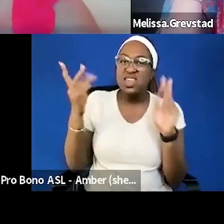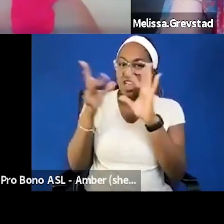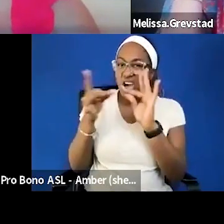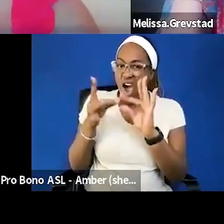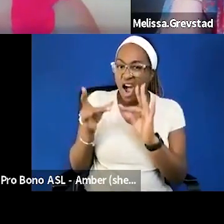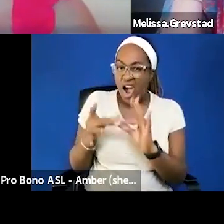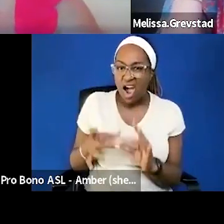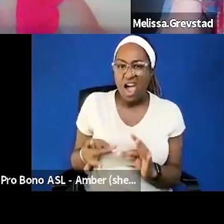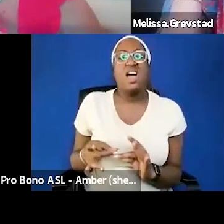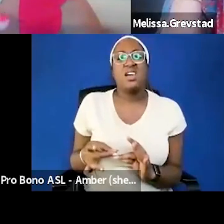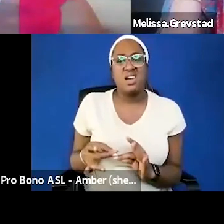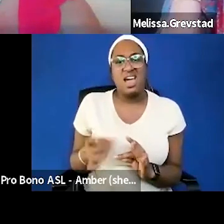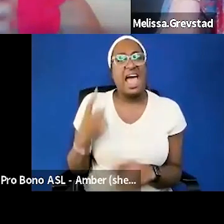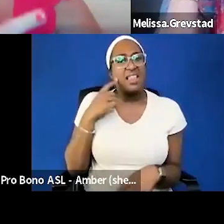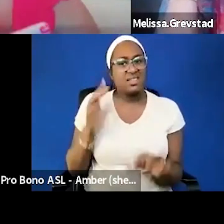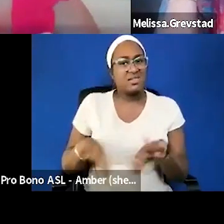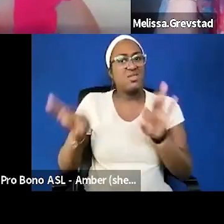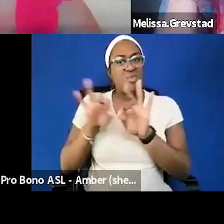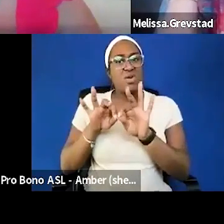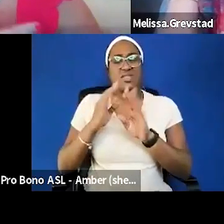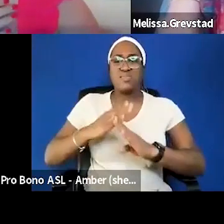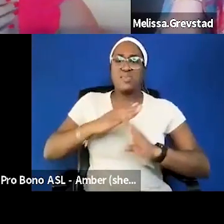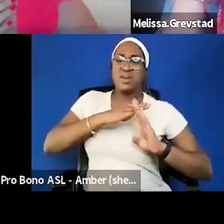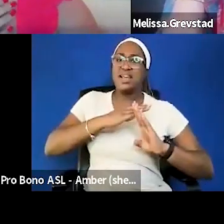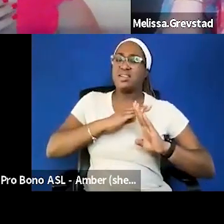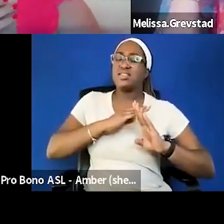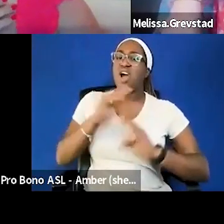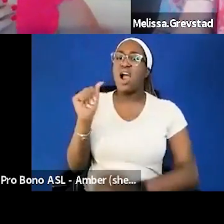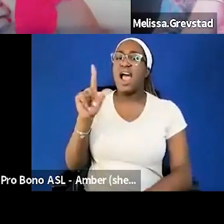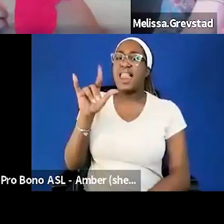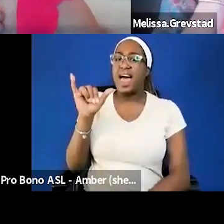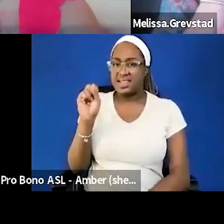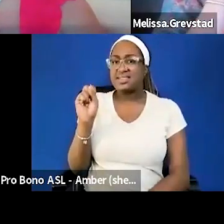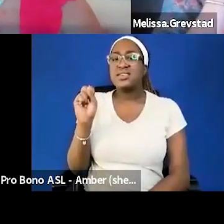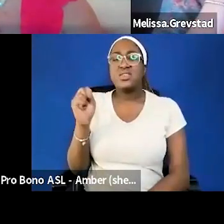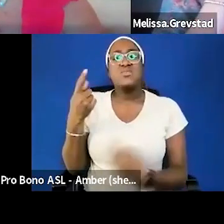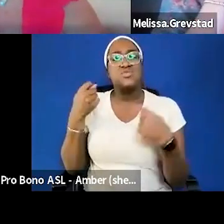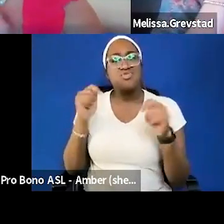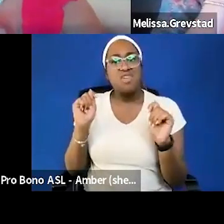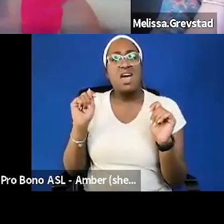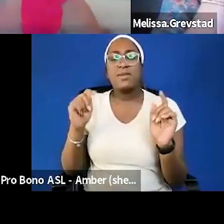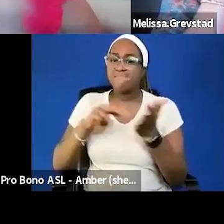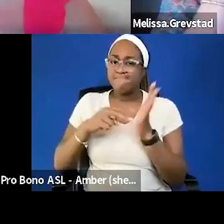And, you know, I think it's very important for us to protect our allies. So we do really try and be very intentional about where